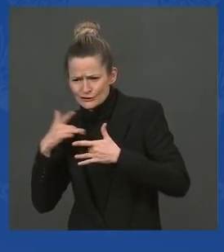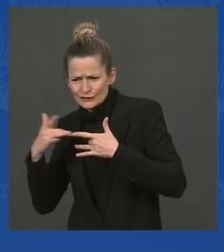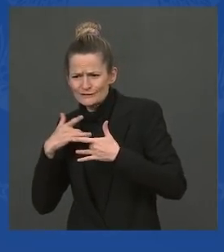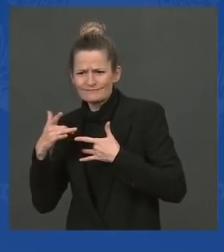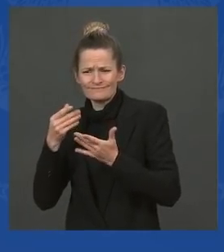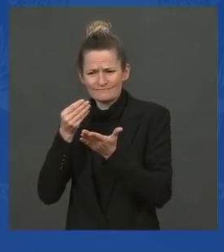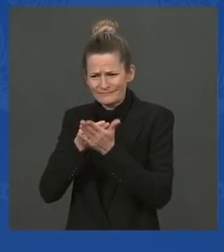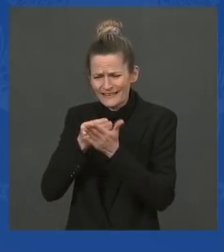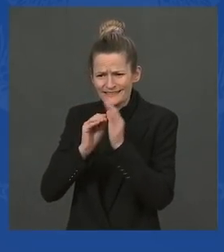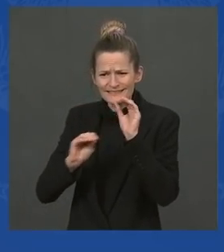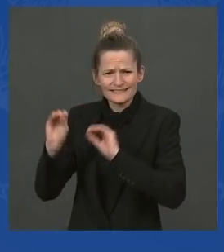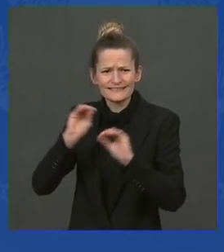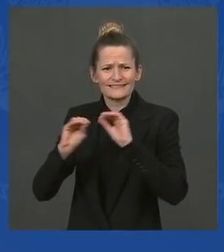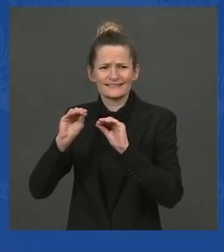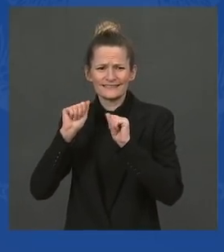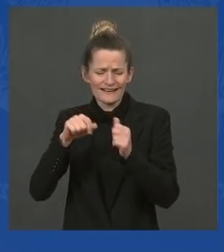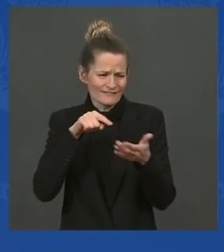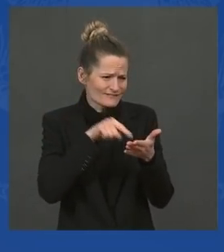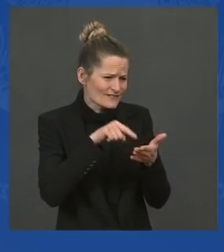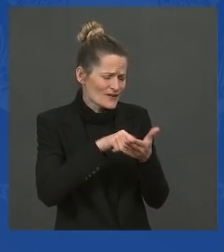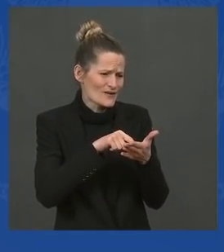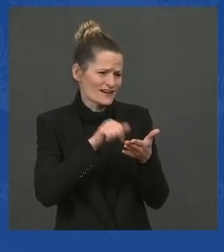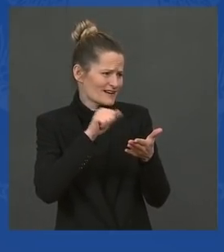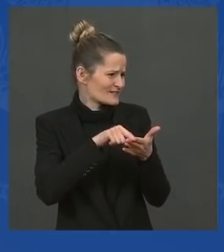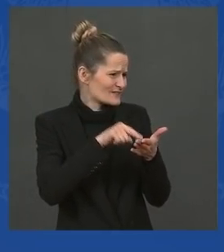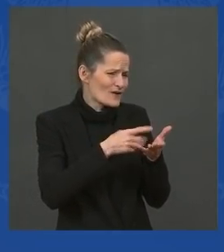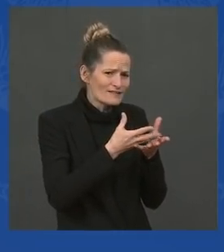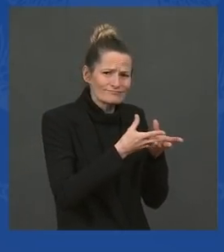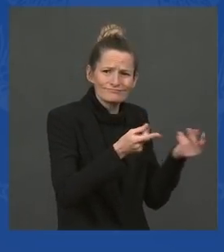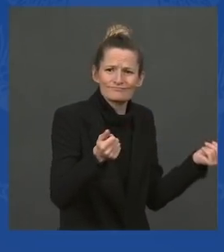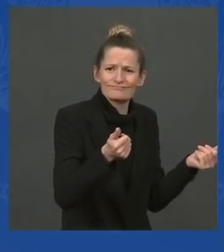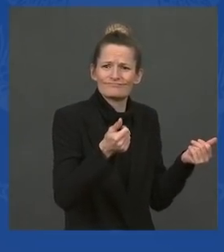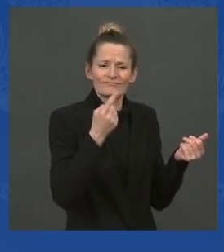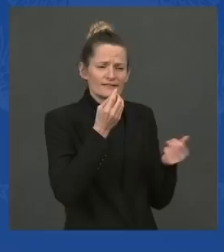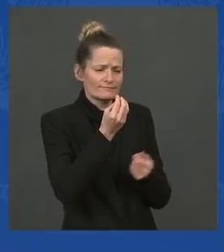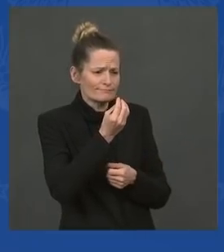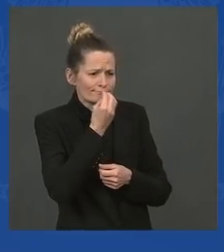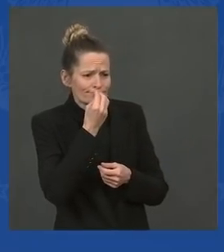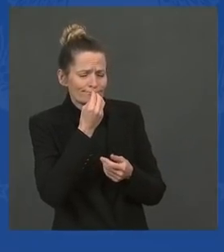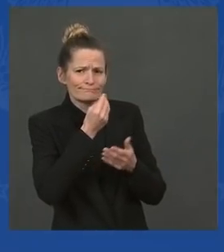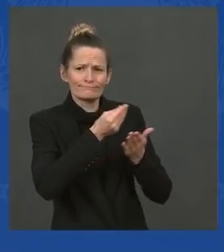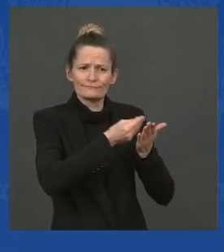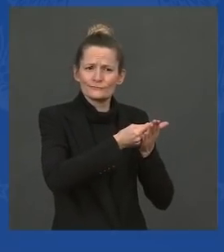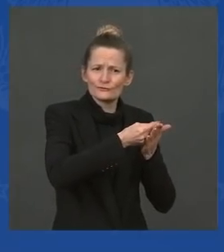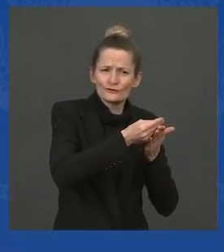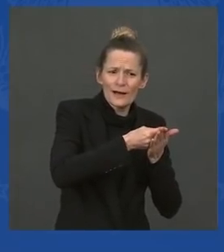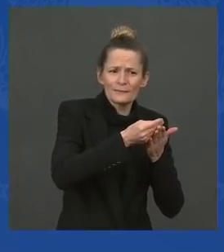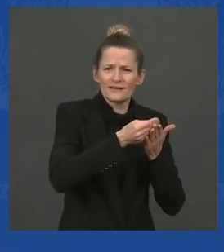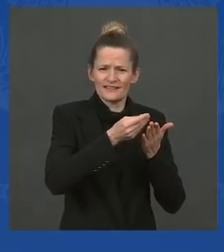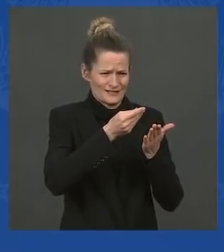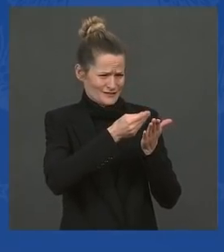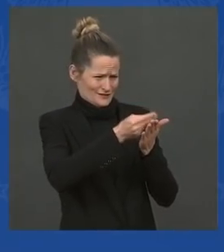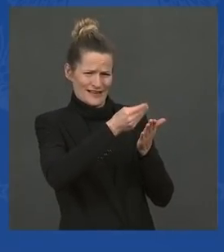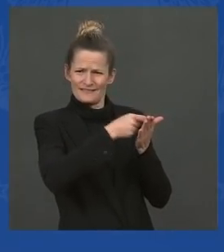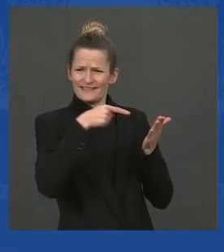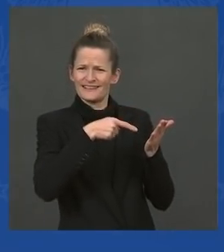And if so, will they cost me an arm and a leg?" I told you before that we are going to take action on these problems,